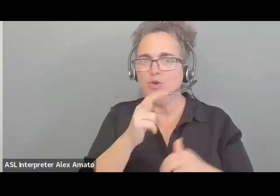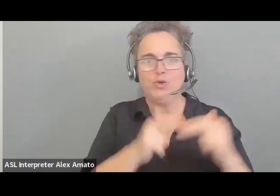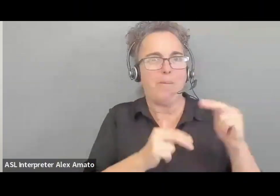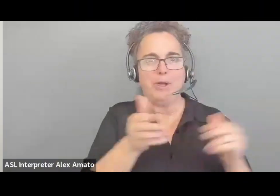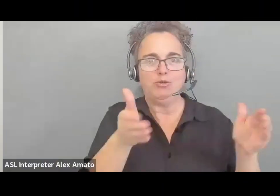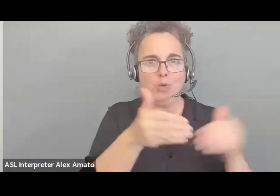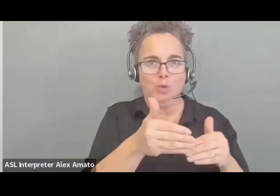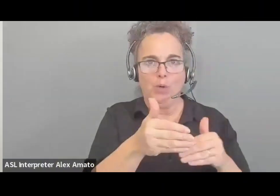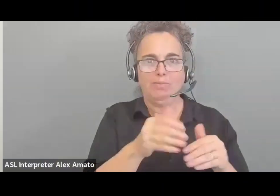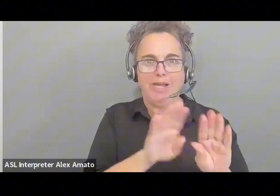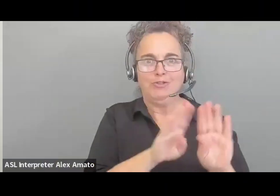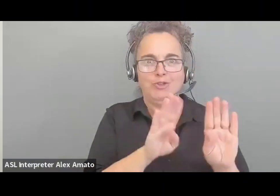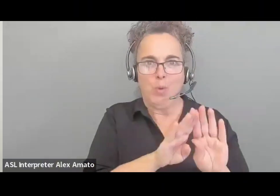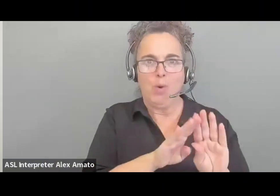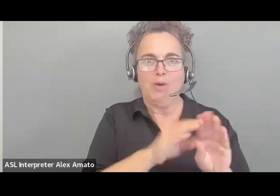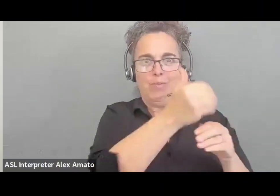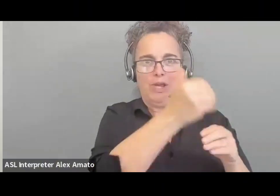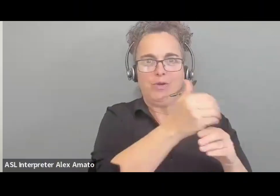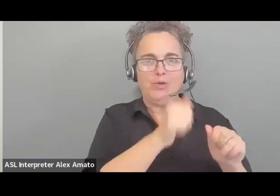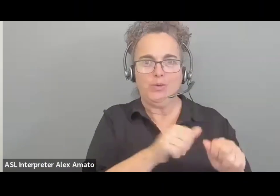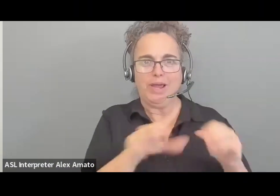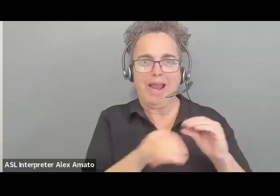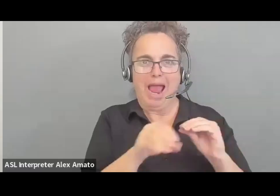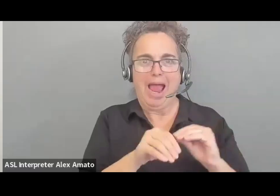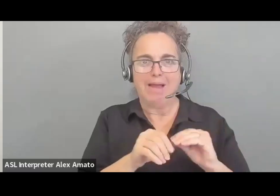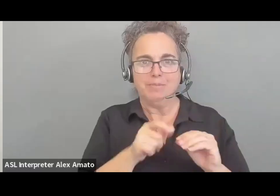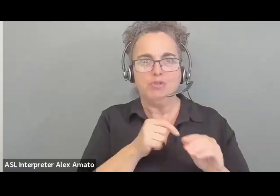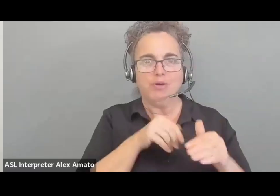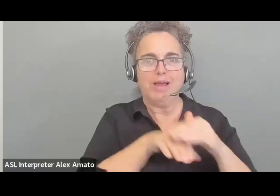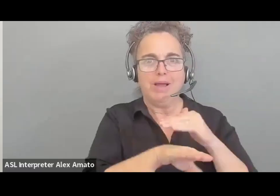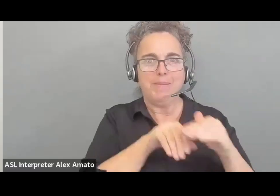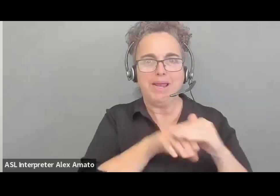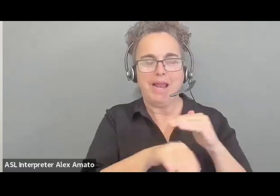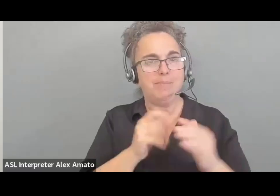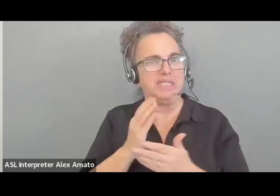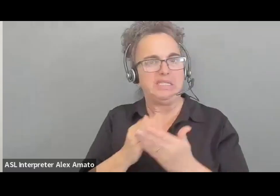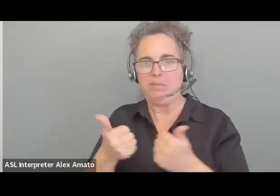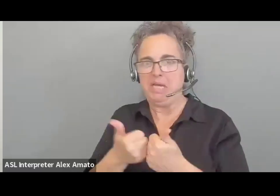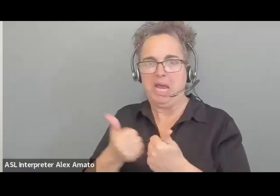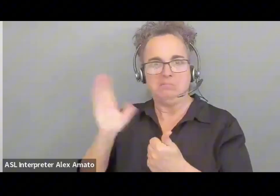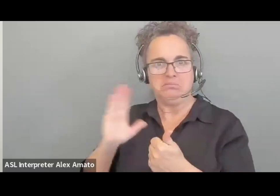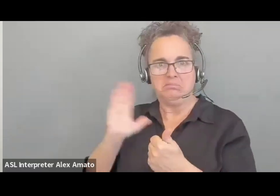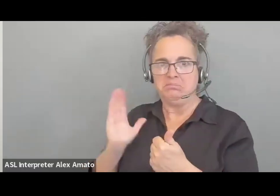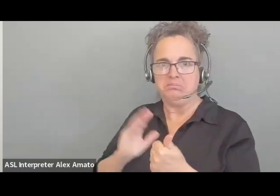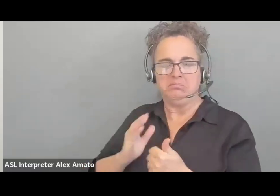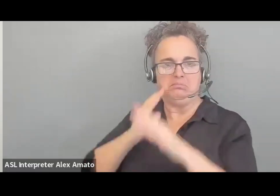and windows, then you can add things to the room 'cause you can come in and out. Some of these games in their infrastructure are so old